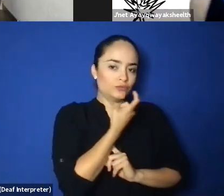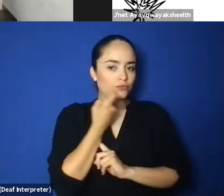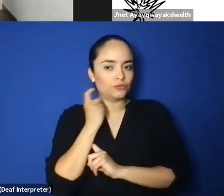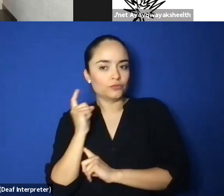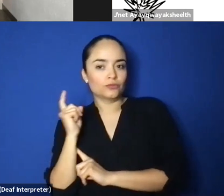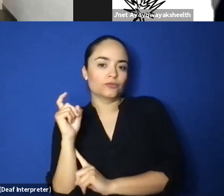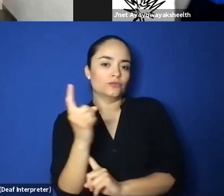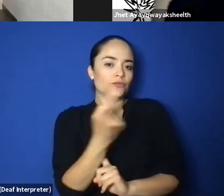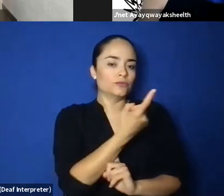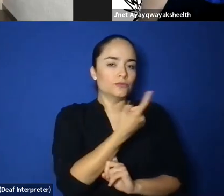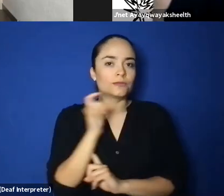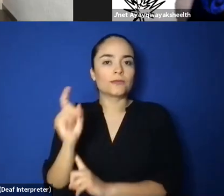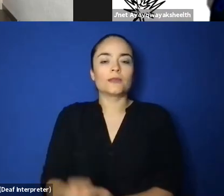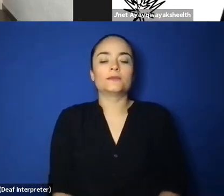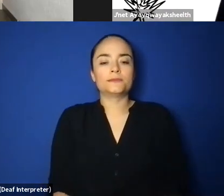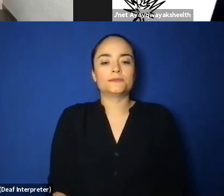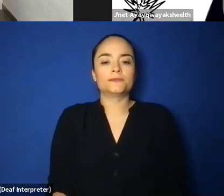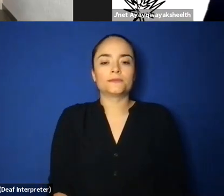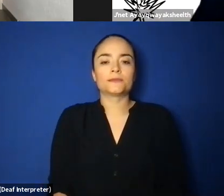Or if you don't have space, you can go forward a little bit,